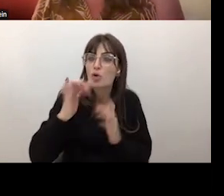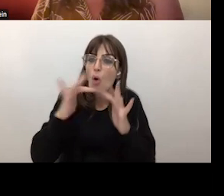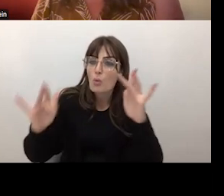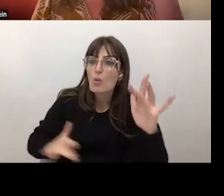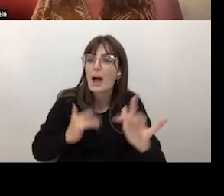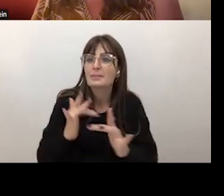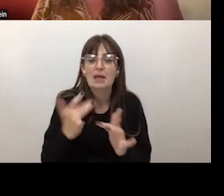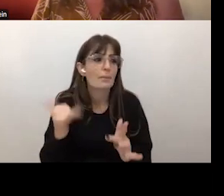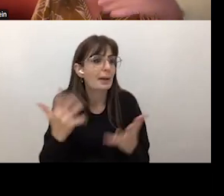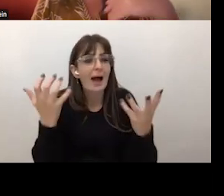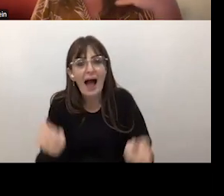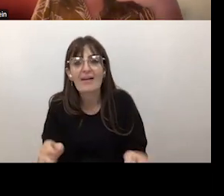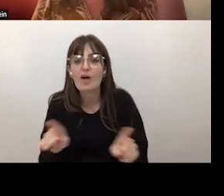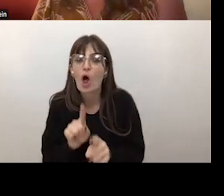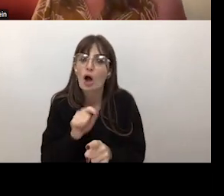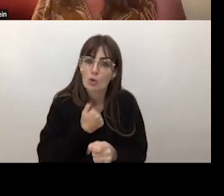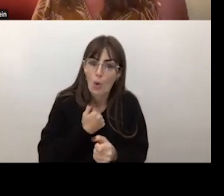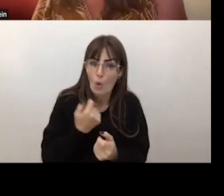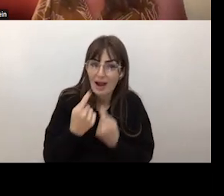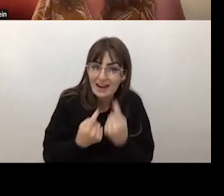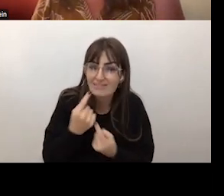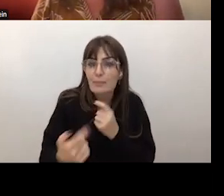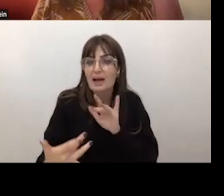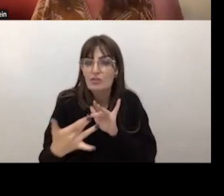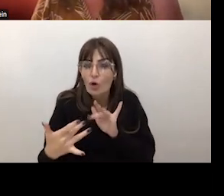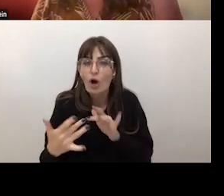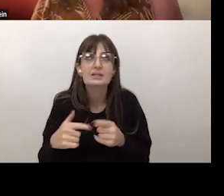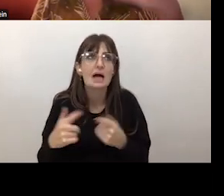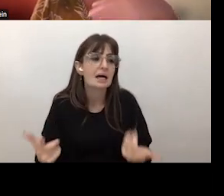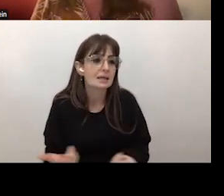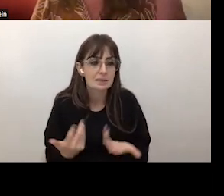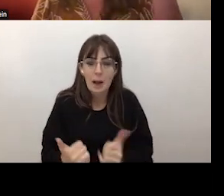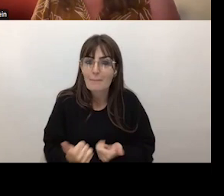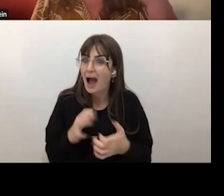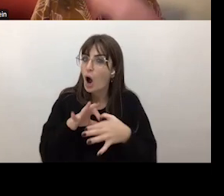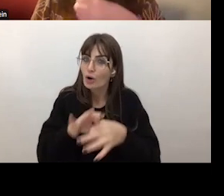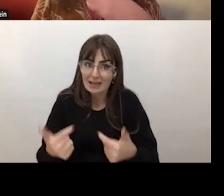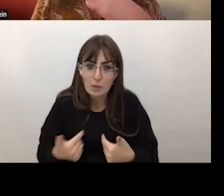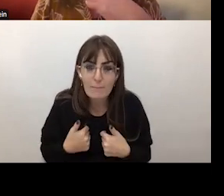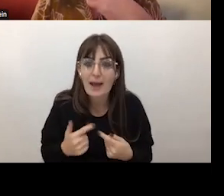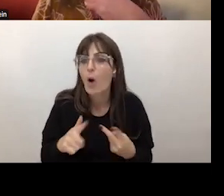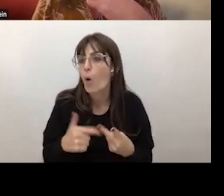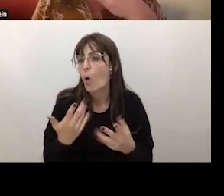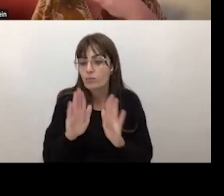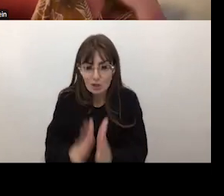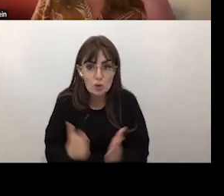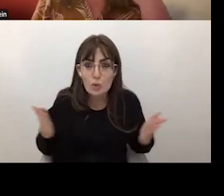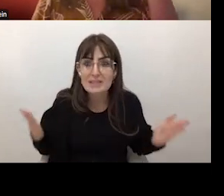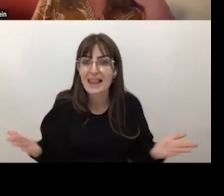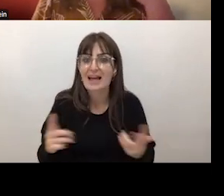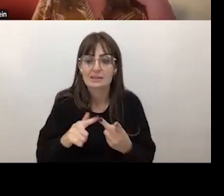has your contact information. About connecting with you. Or a newsletter you have we also